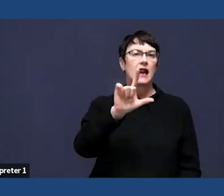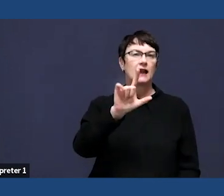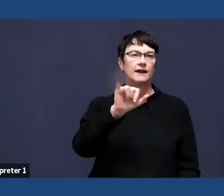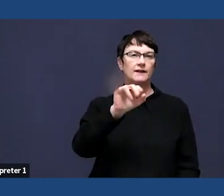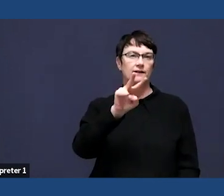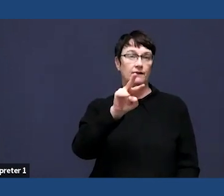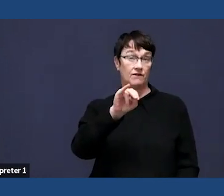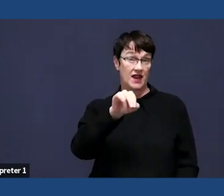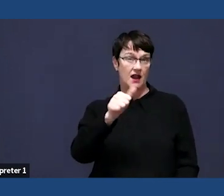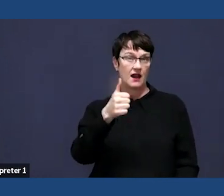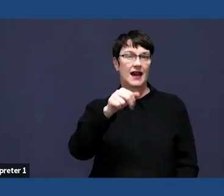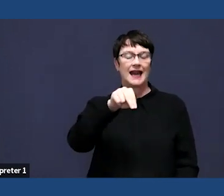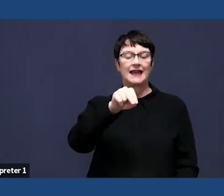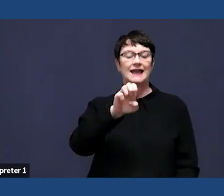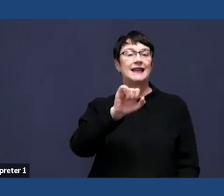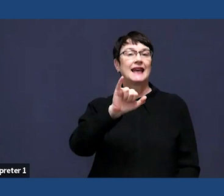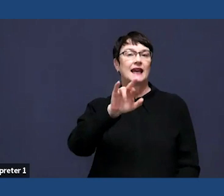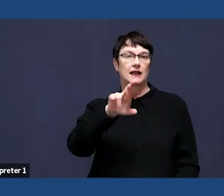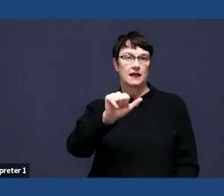two basic questions.